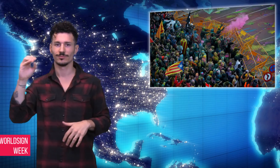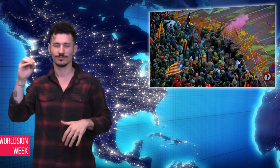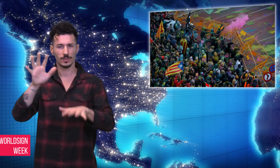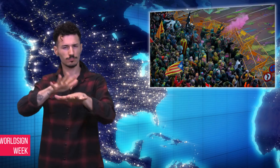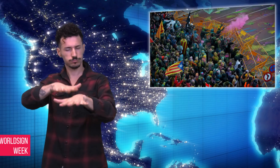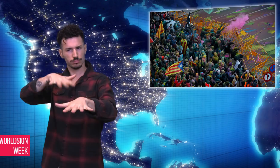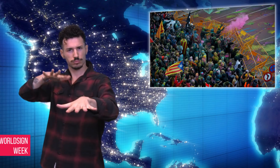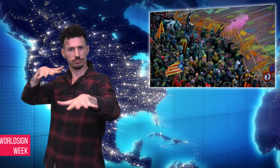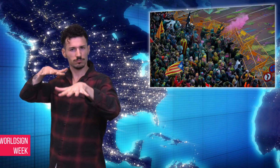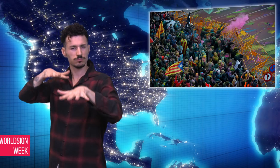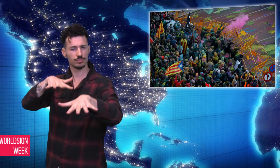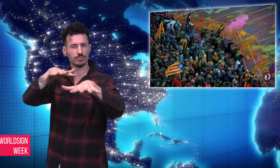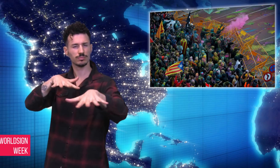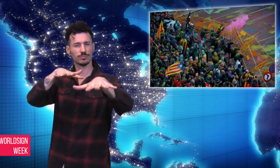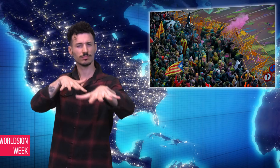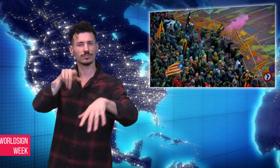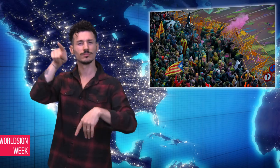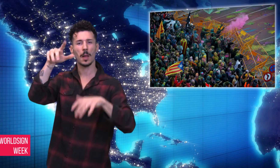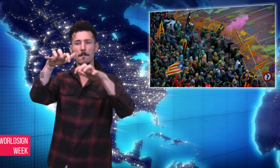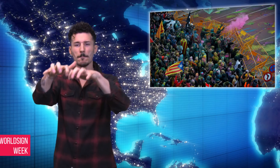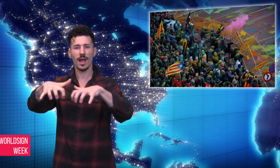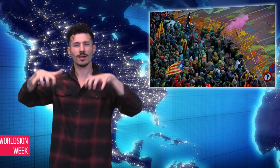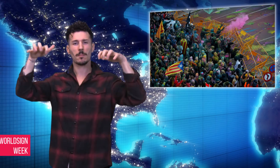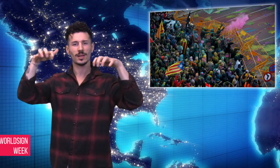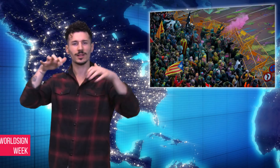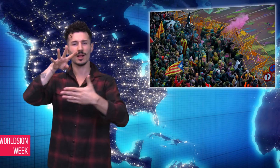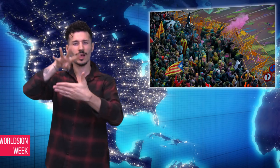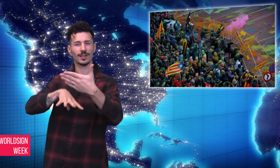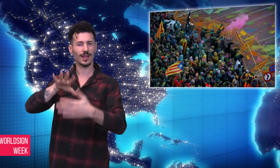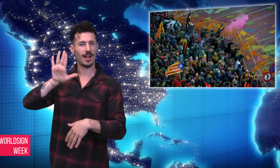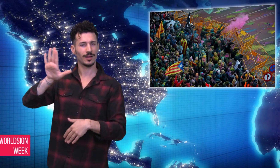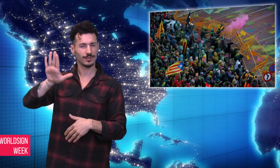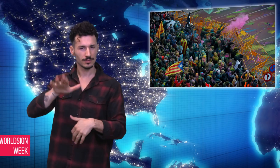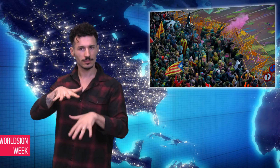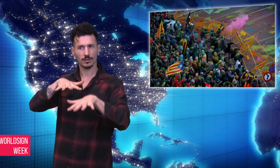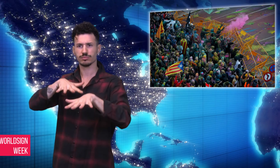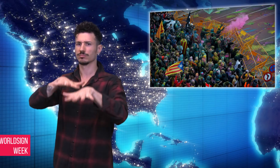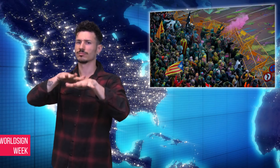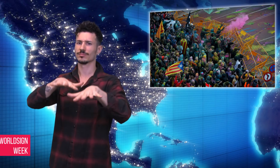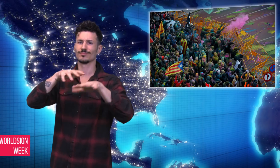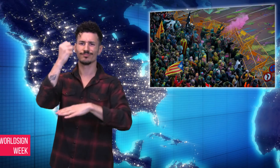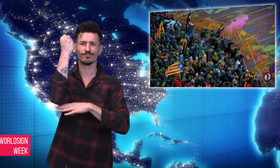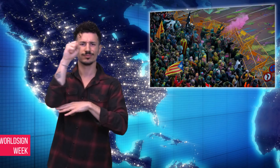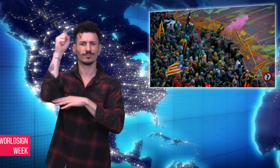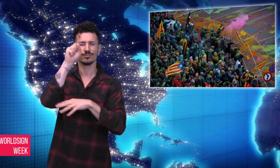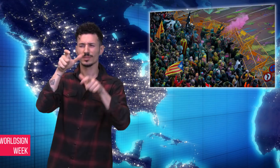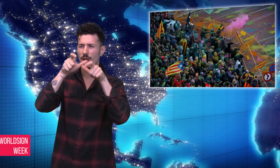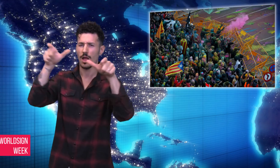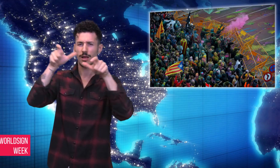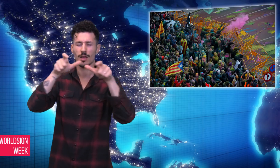prisoners” on the first anniversary of the October 1 referendum in